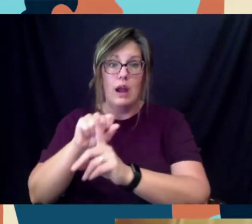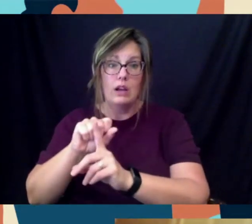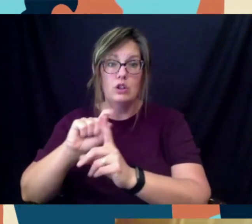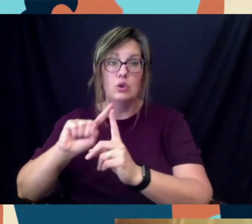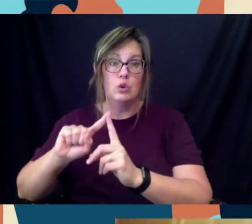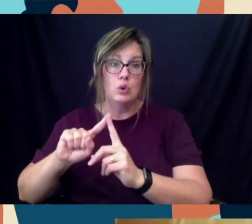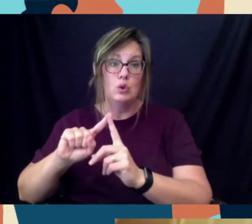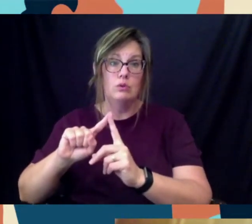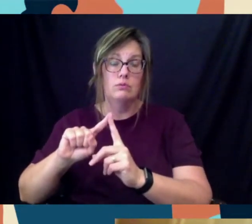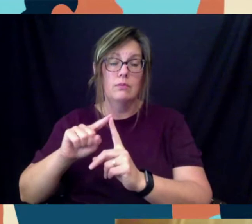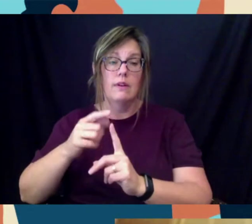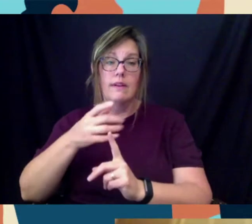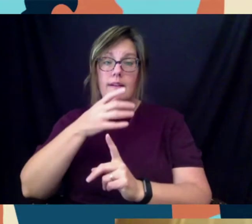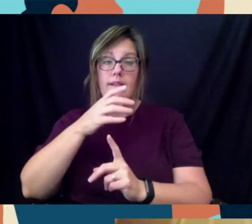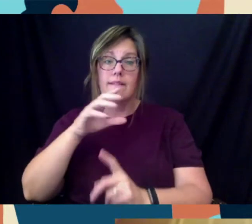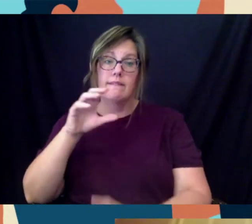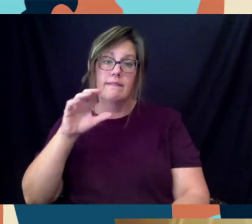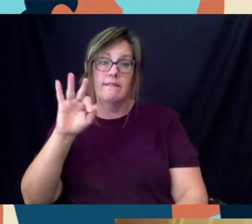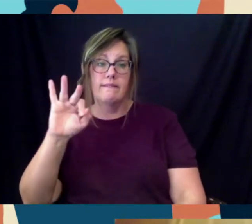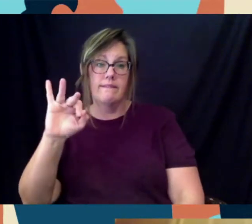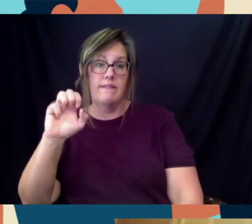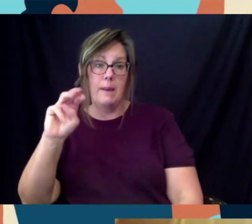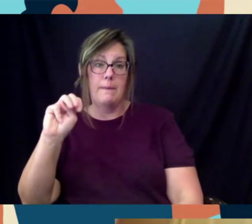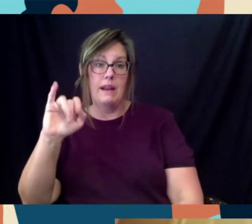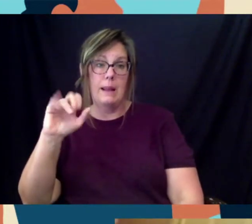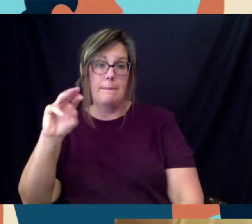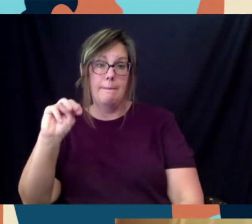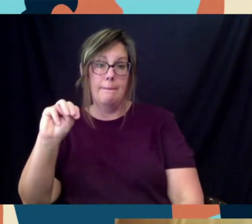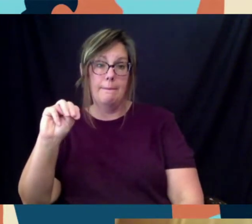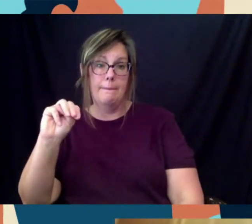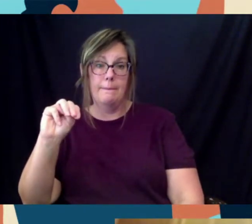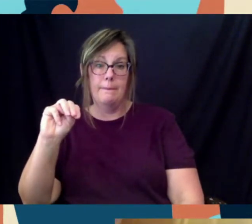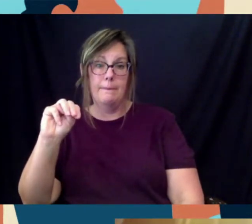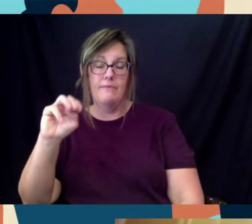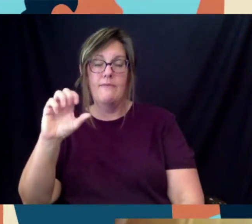matter who you are if you're feminine i'll probably be attracted to you but this is a